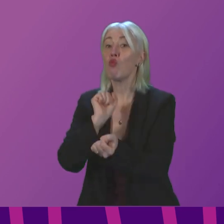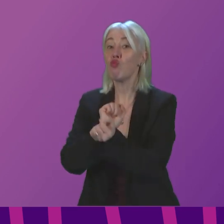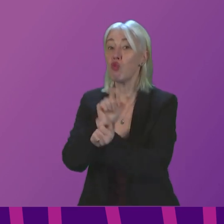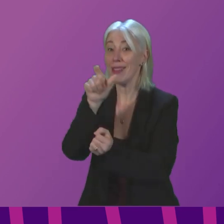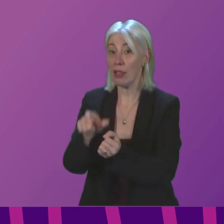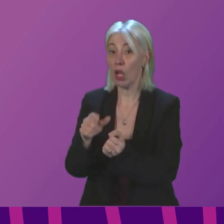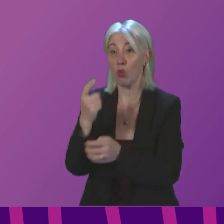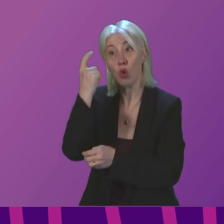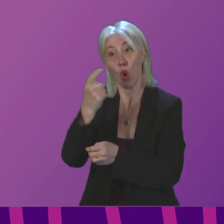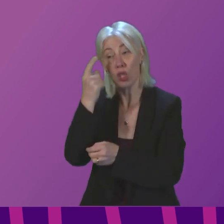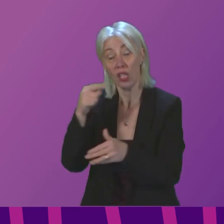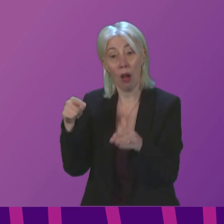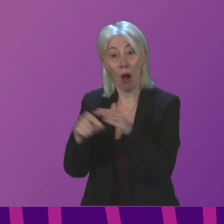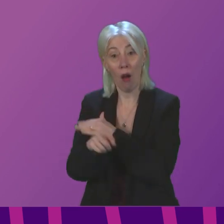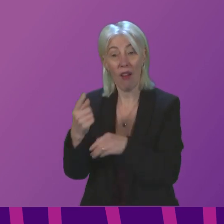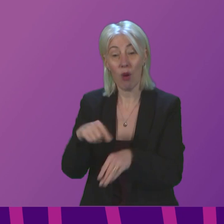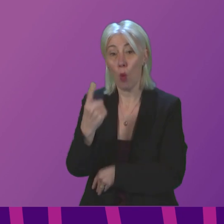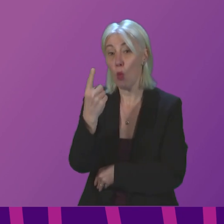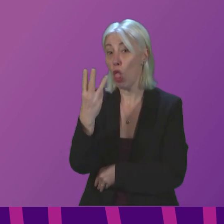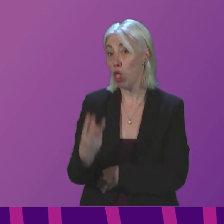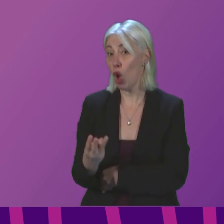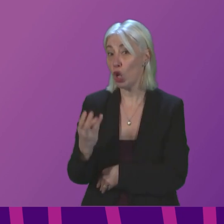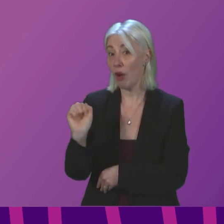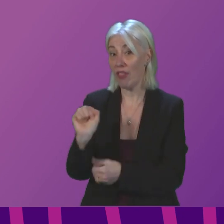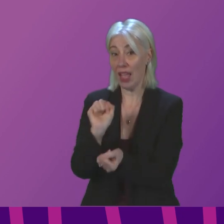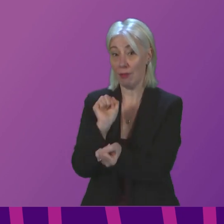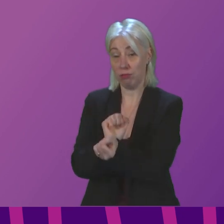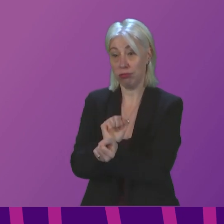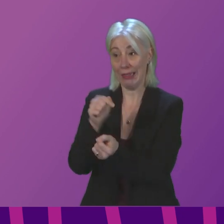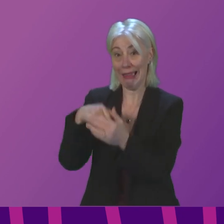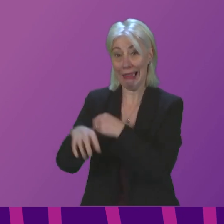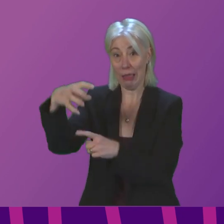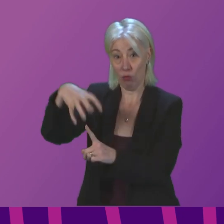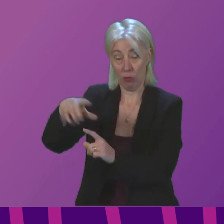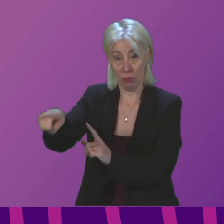after serving just a third of their sentence. Does the First Minister not see that the proposals